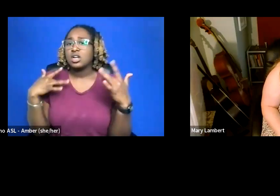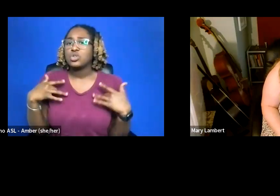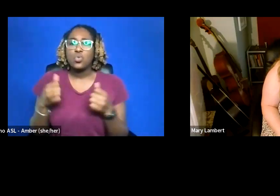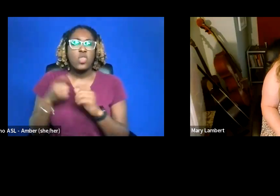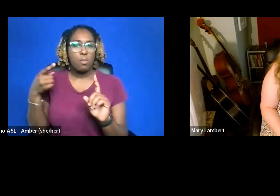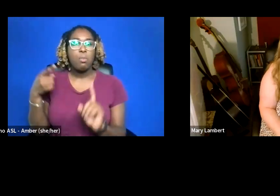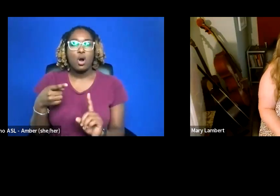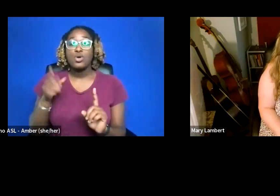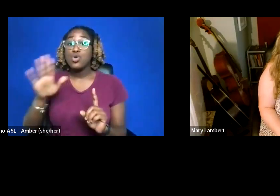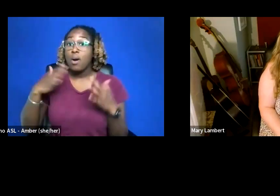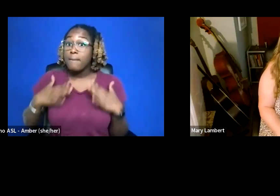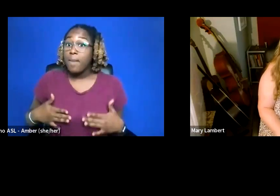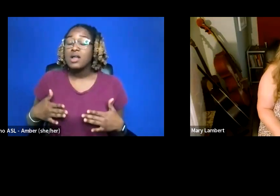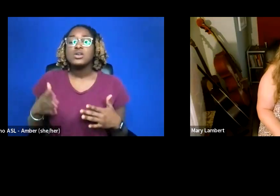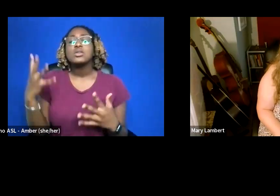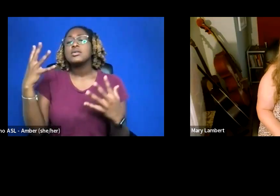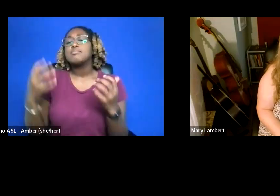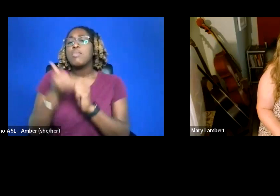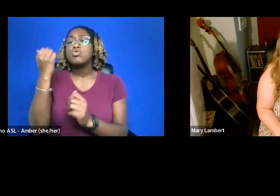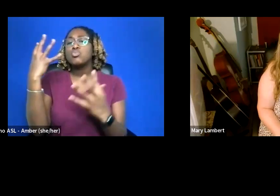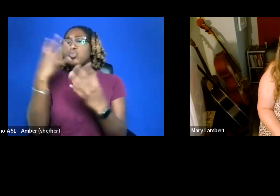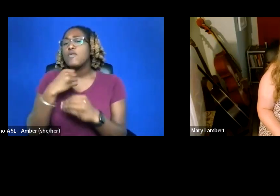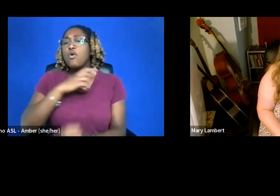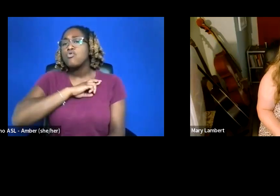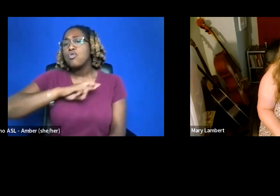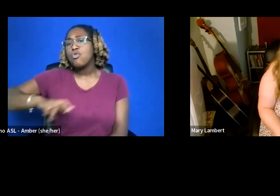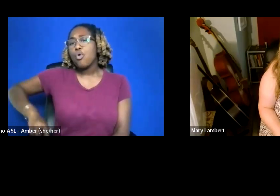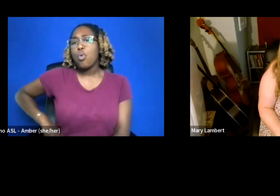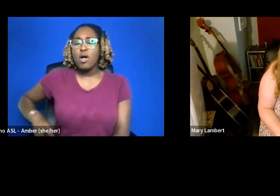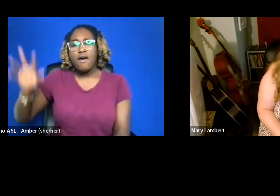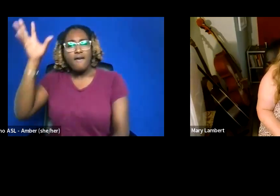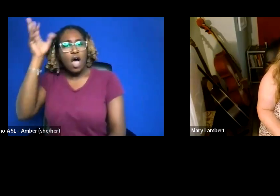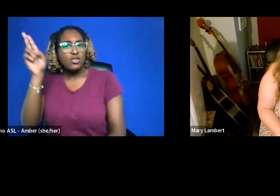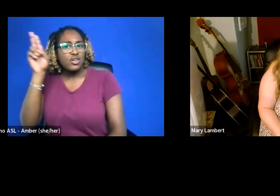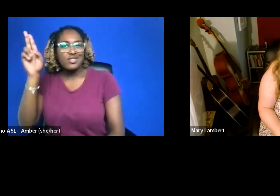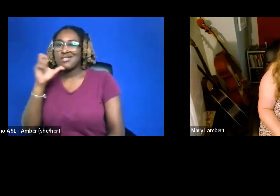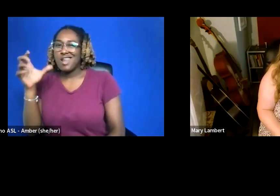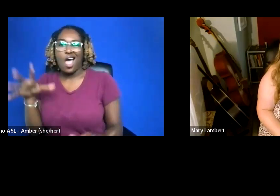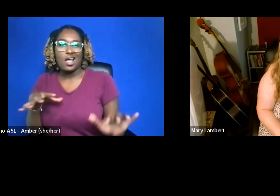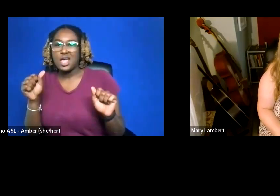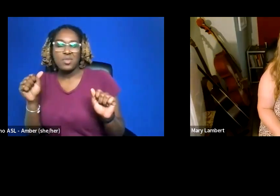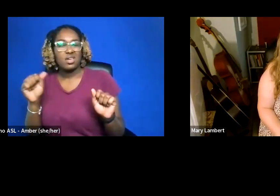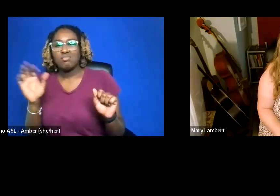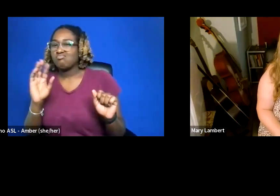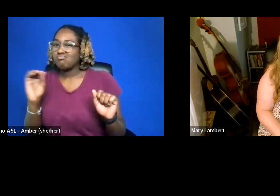Your body is the most beautiful. Royal fathers and uncles are not claiming your knife anymore and not your razor.